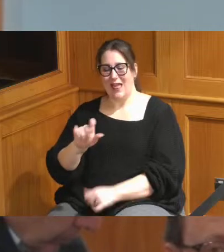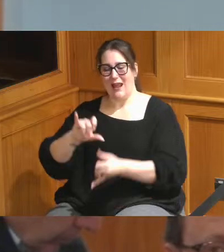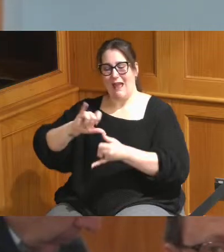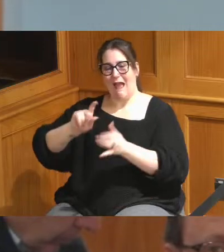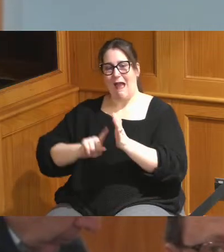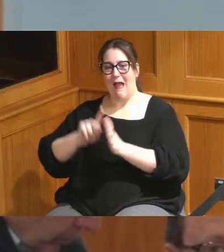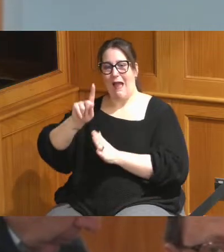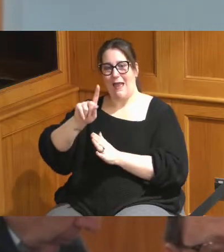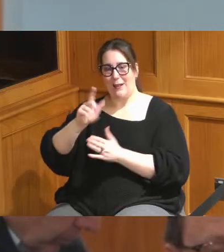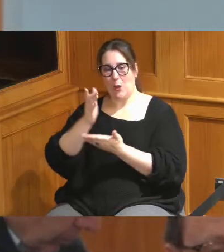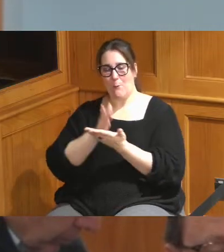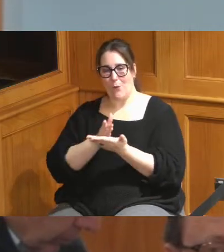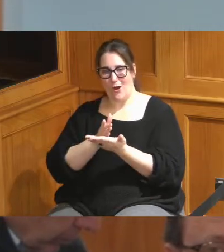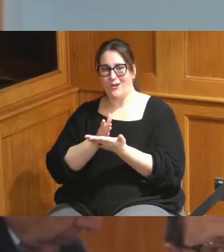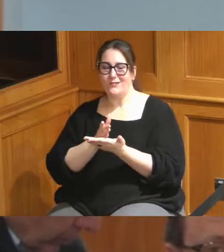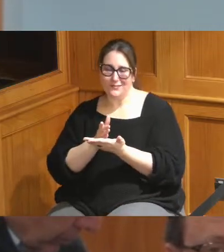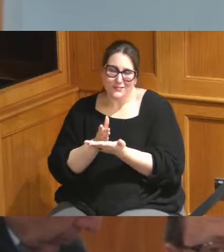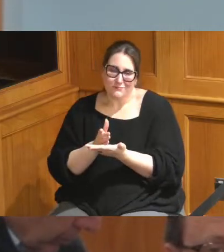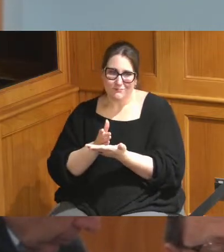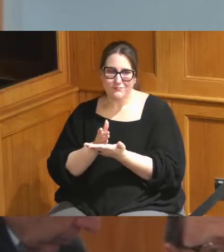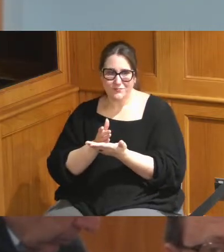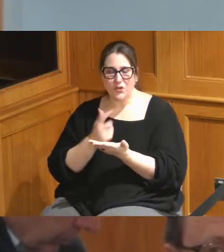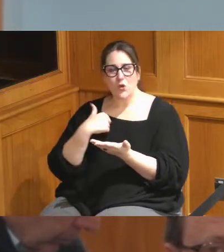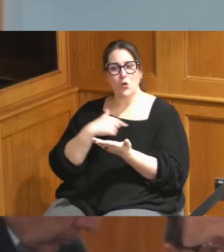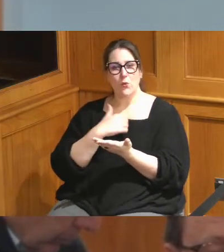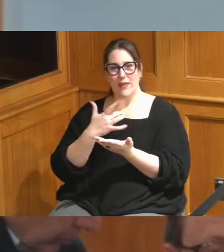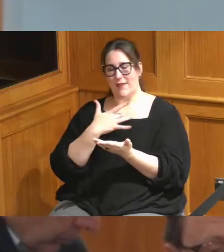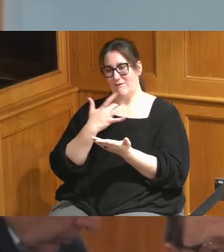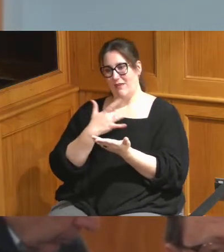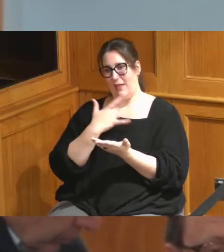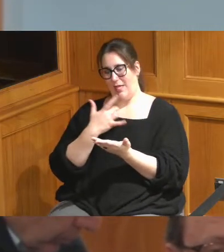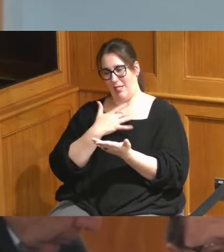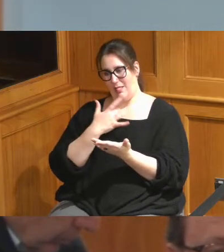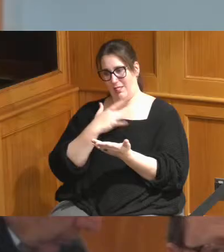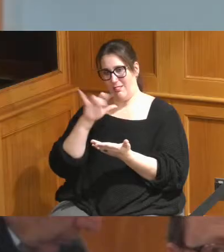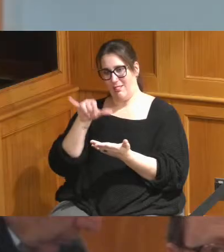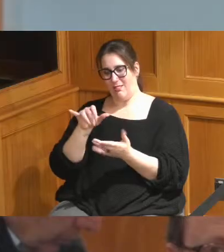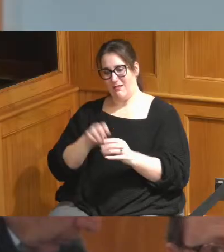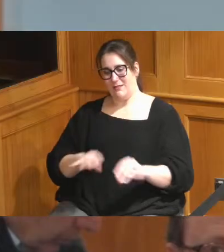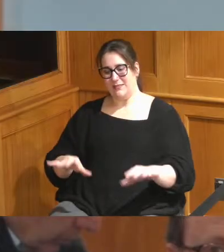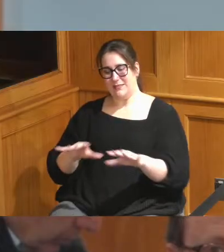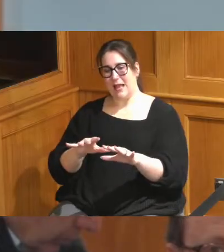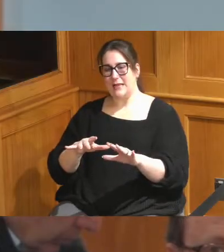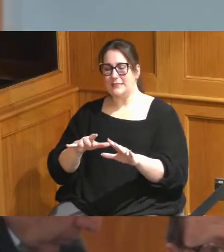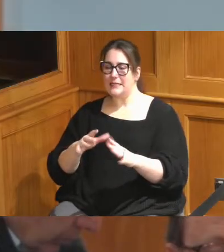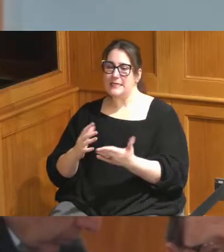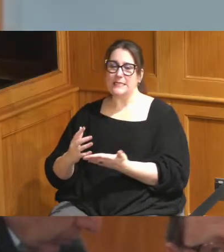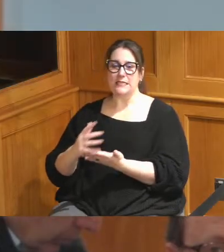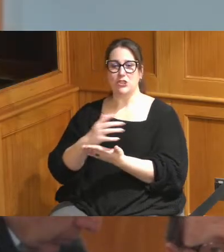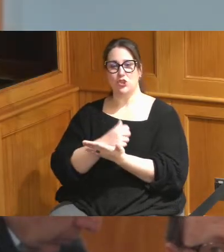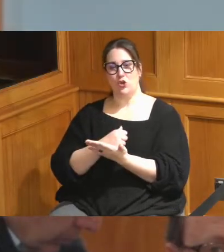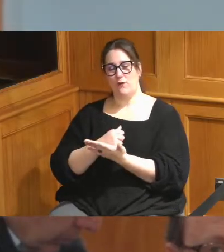the President's comment earlier. Uh, we feel that this this site is deserving of a important if not